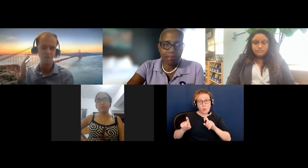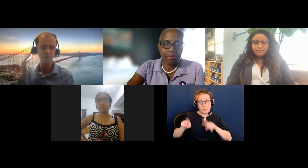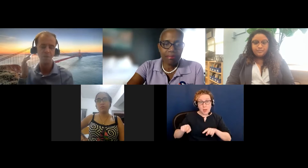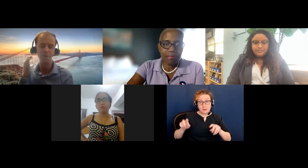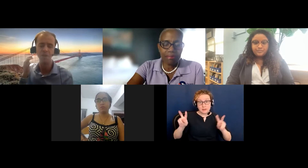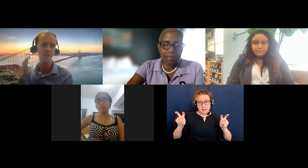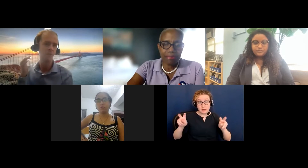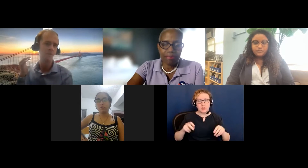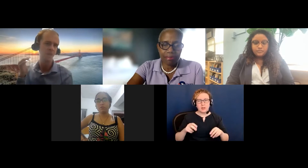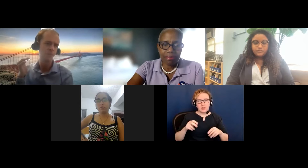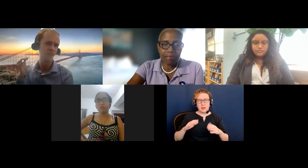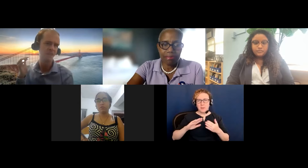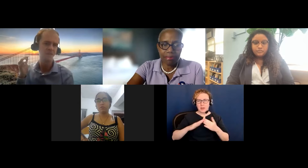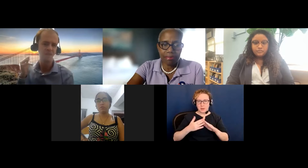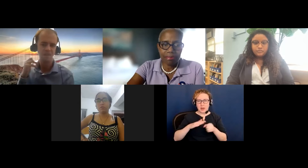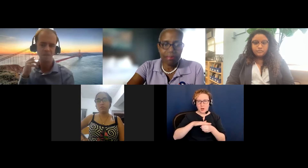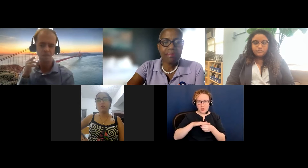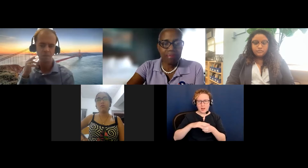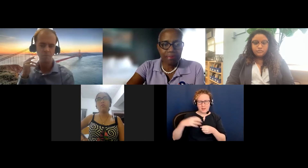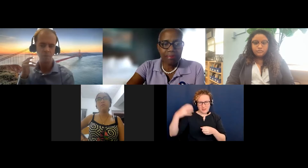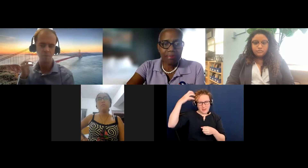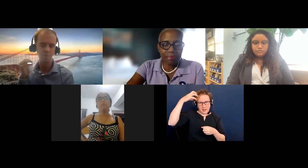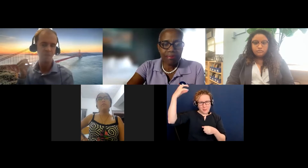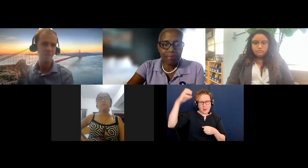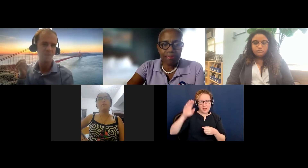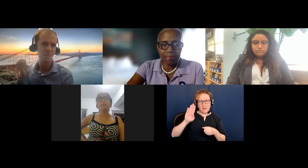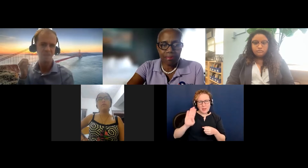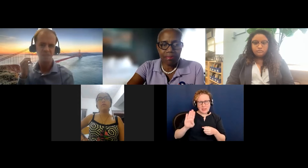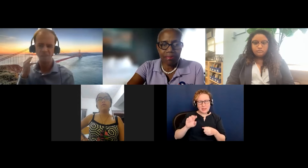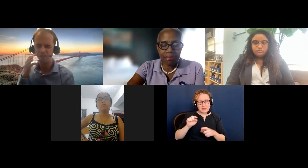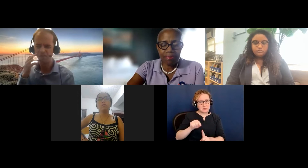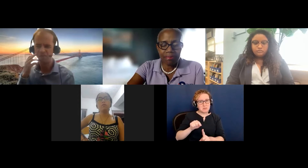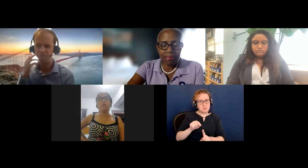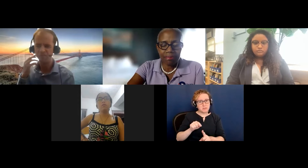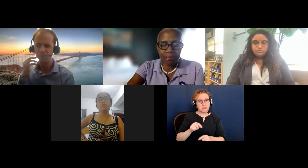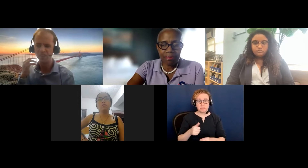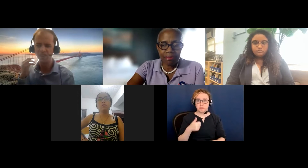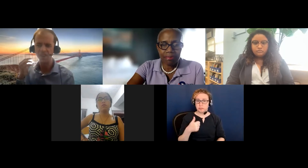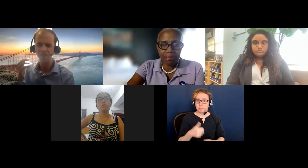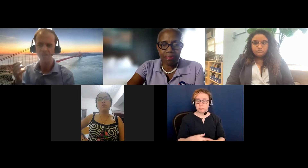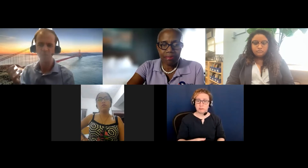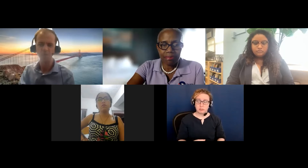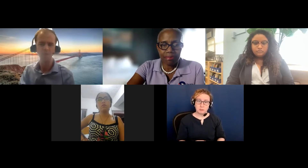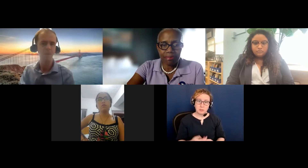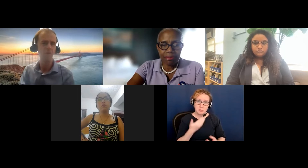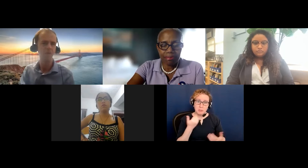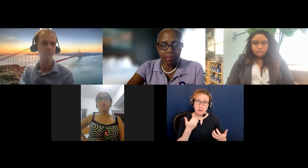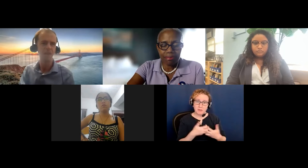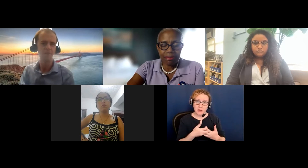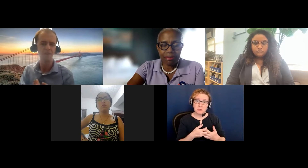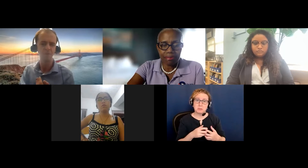you were in the capital of Belmopan of Belize. I think that when people apply for the Peace Corps,